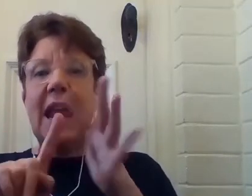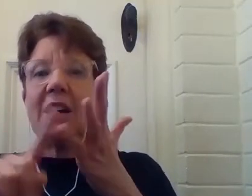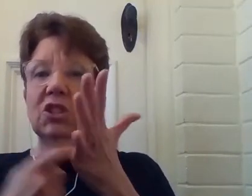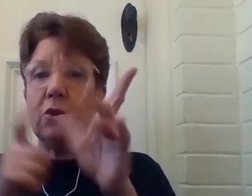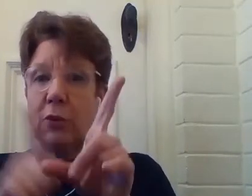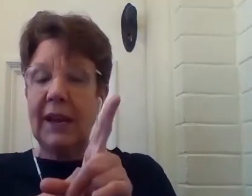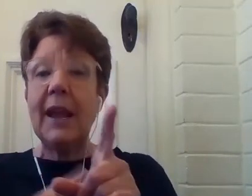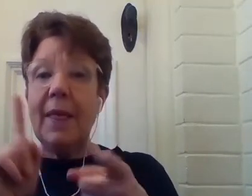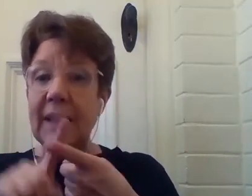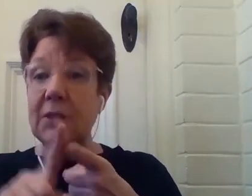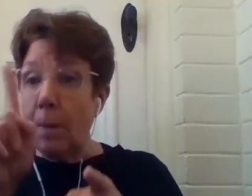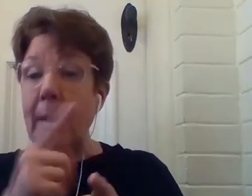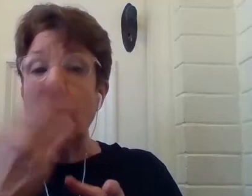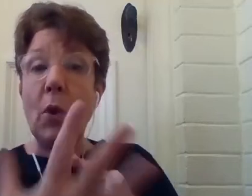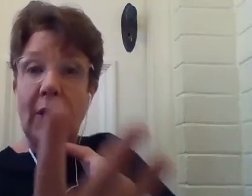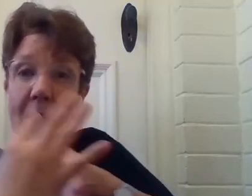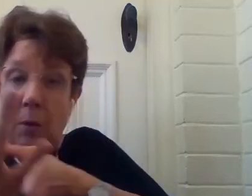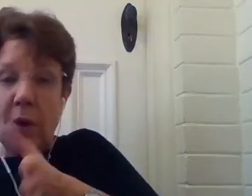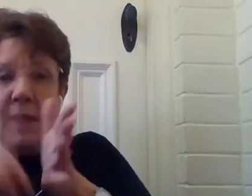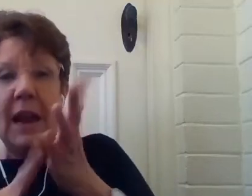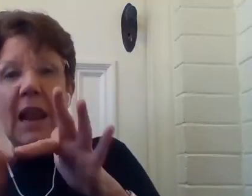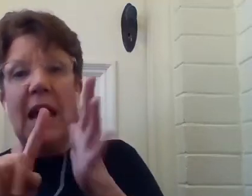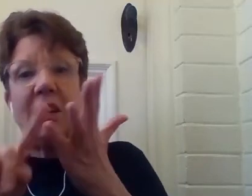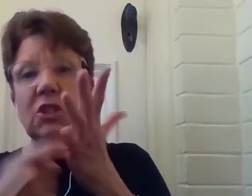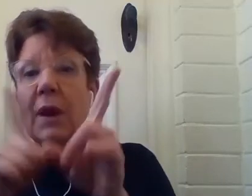to engage in our luxuries, whether that's hiring a graphic designer, or